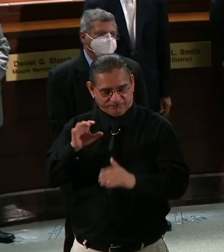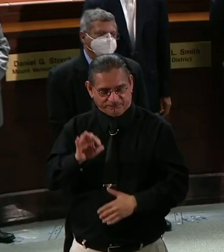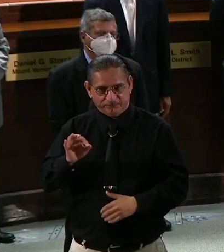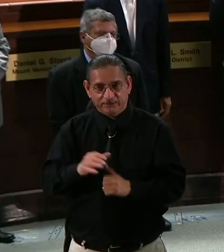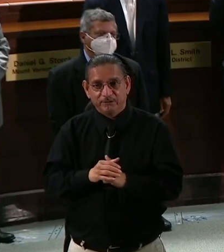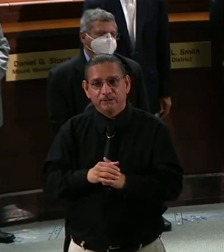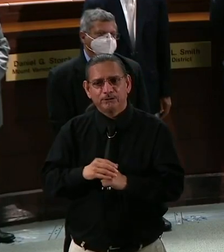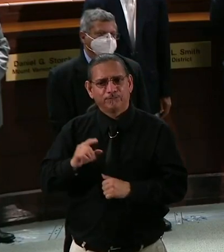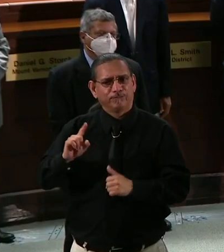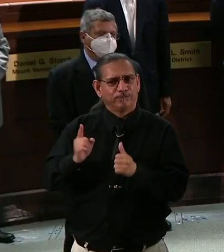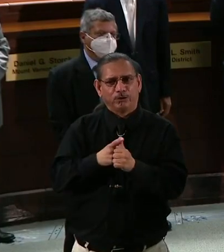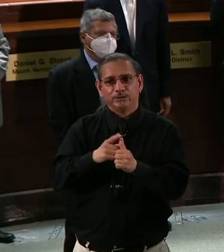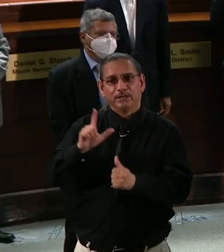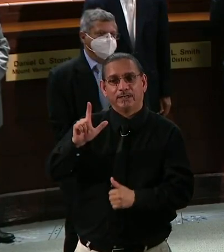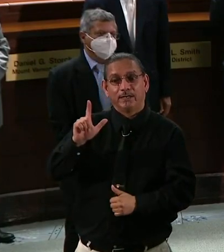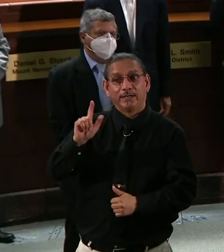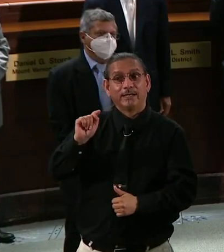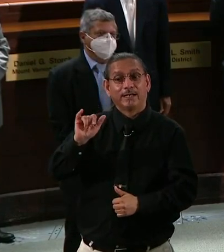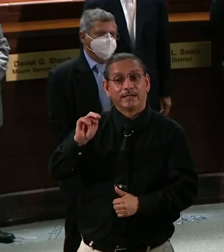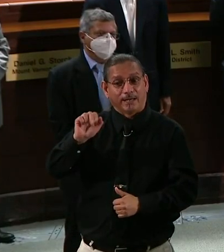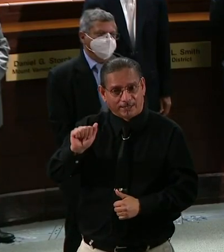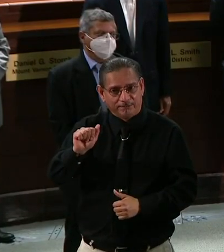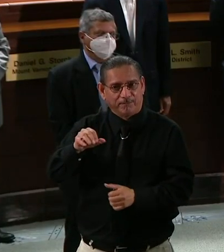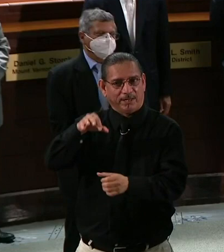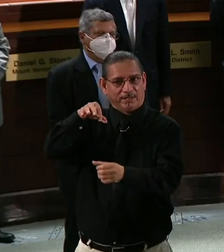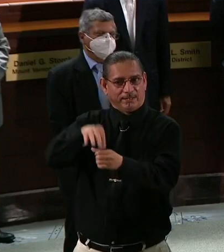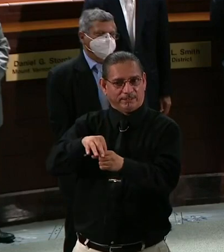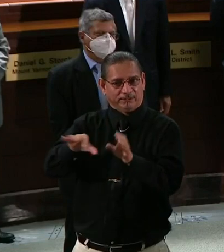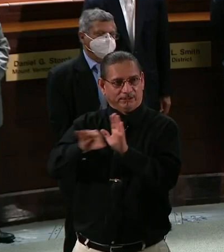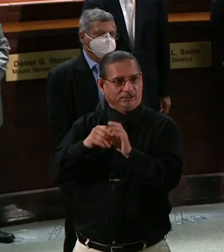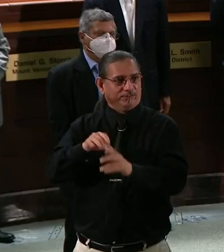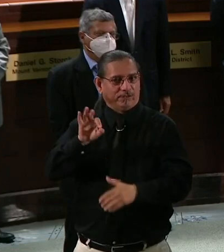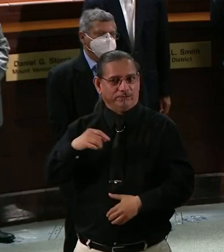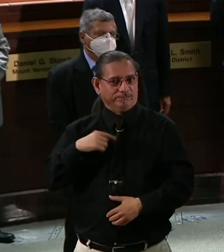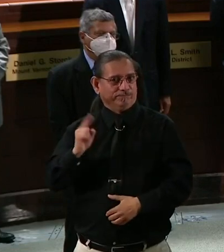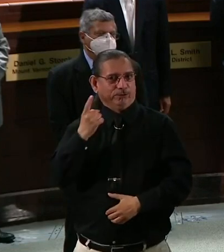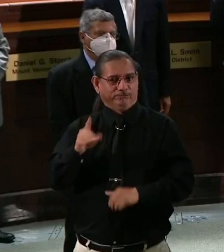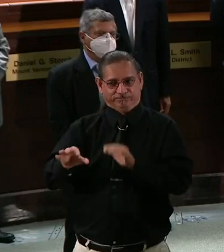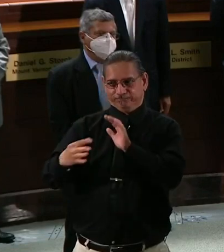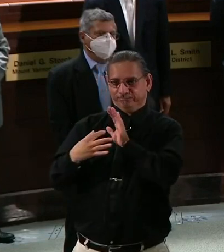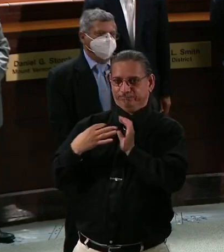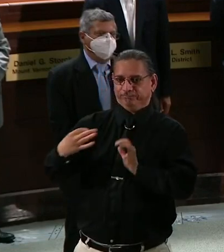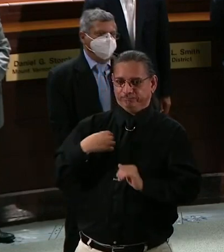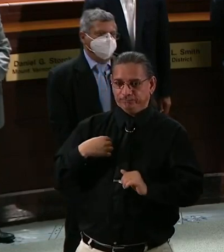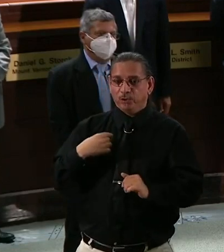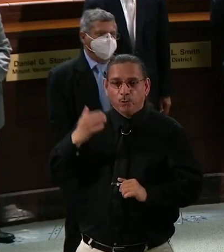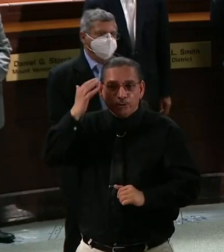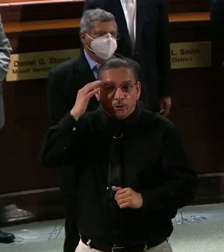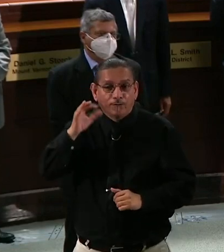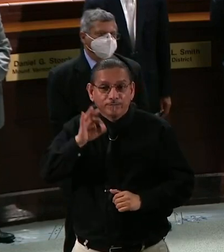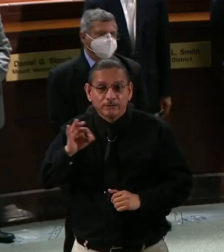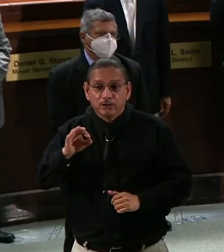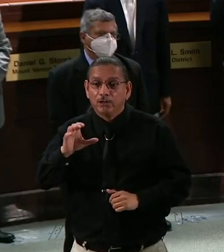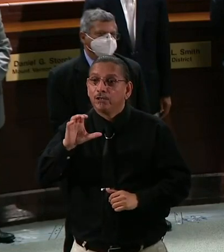COME OUT OF THIS. LEBANON